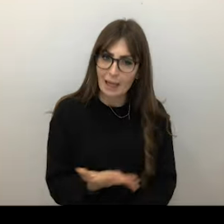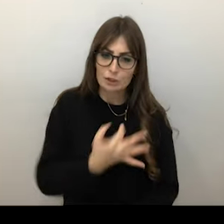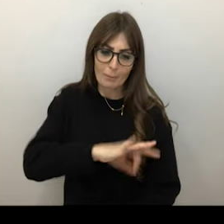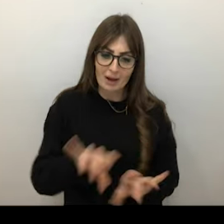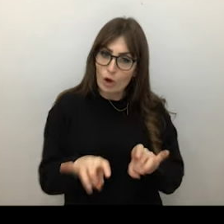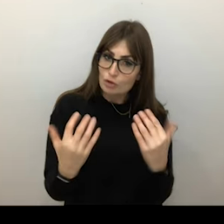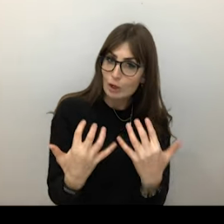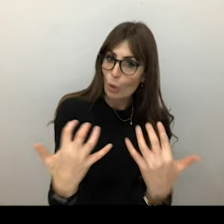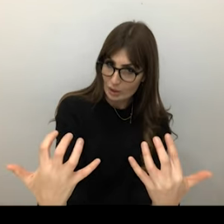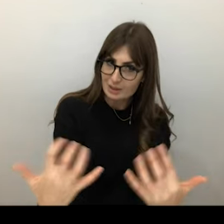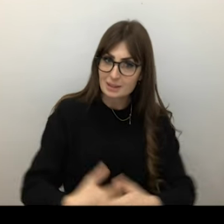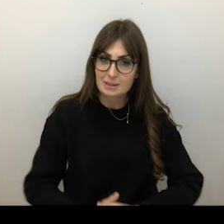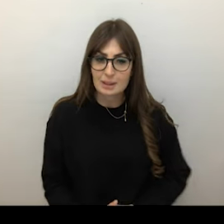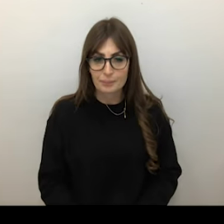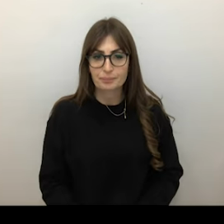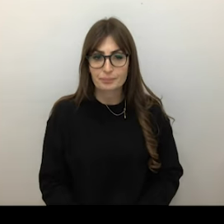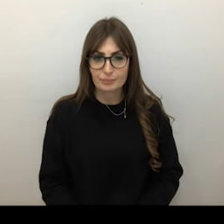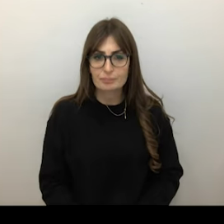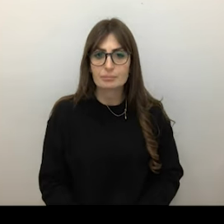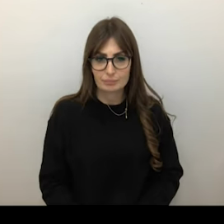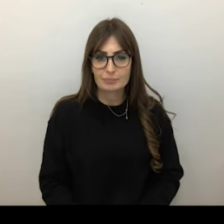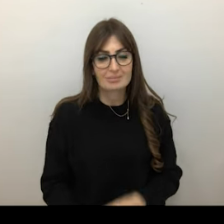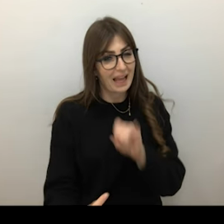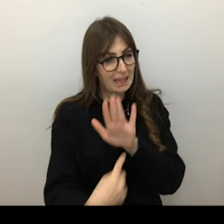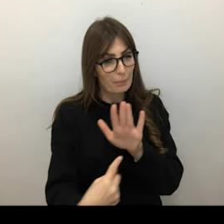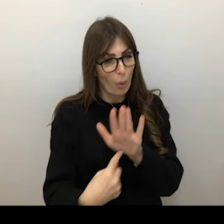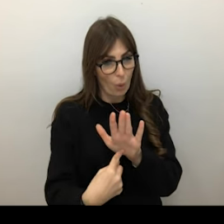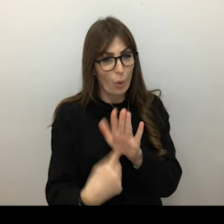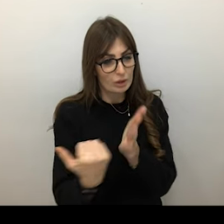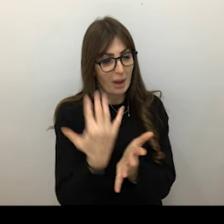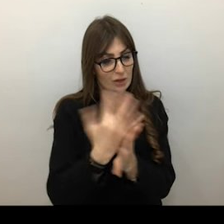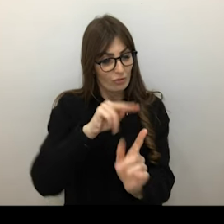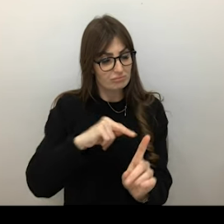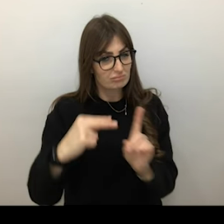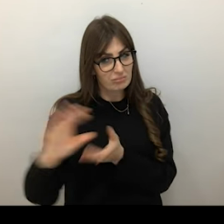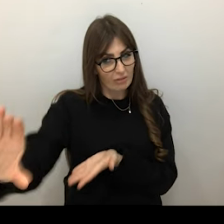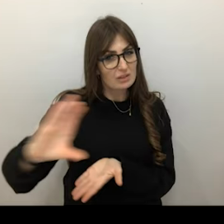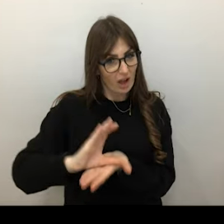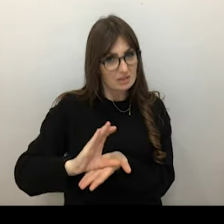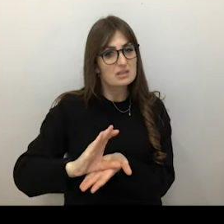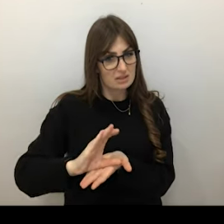Australian audiences. And a very important aspect of this fund is that projects